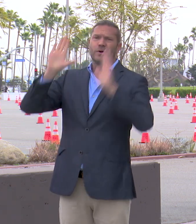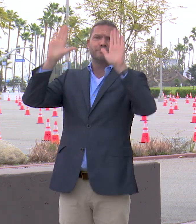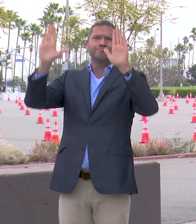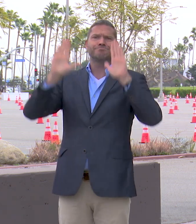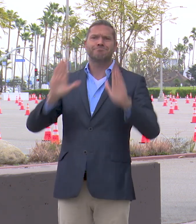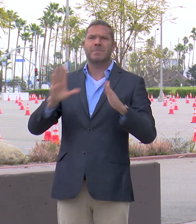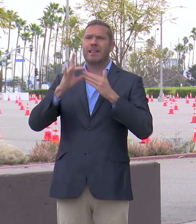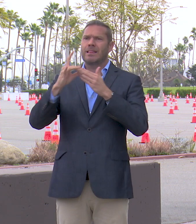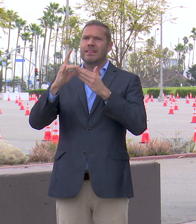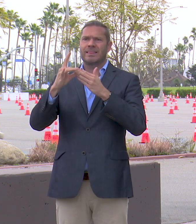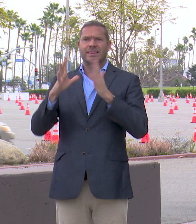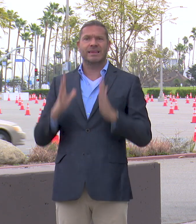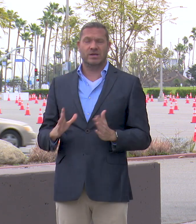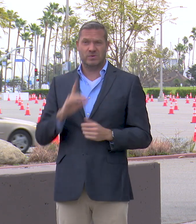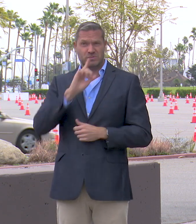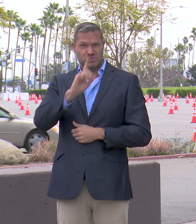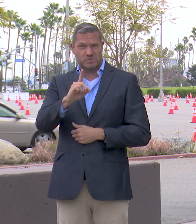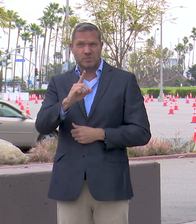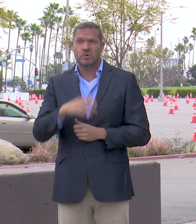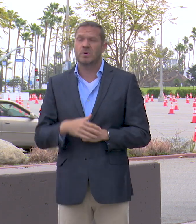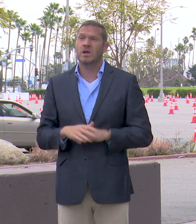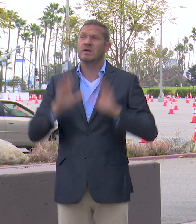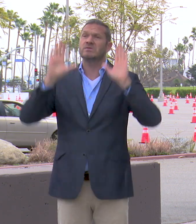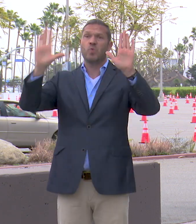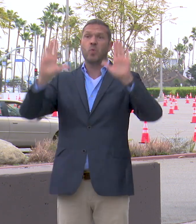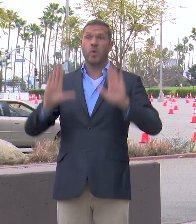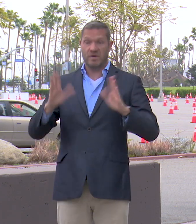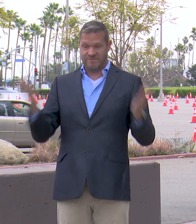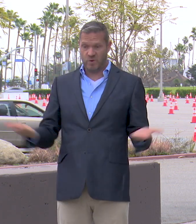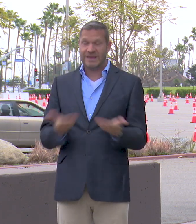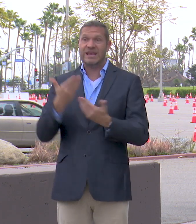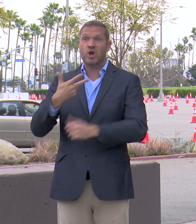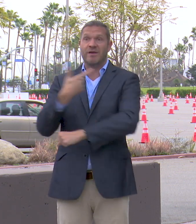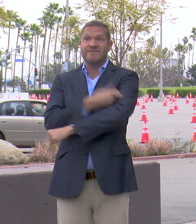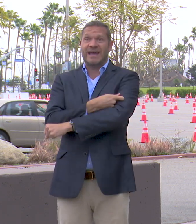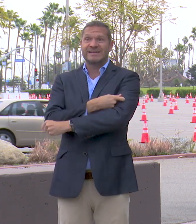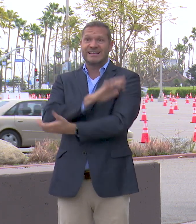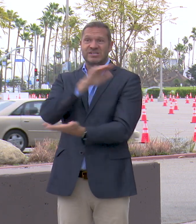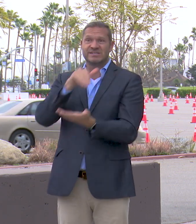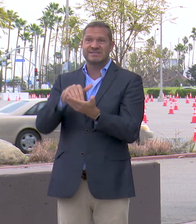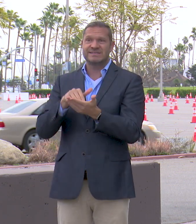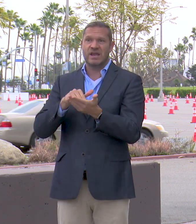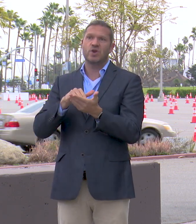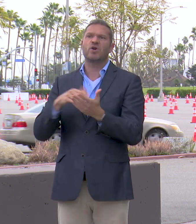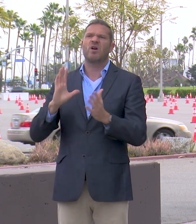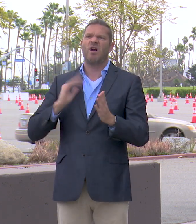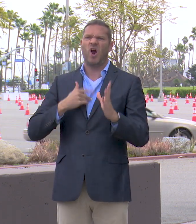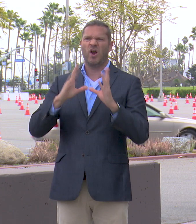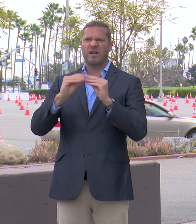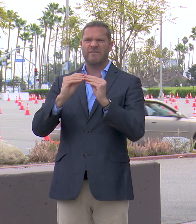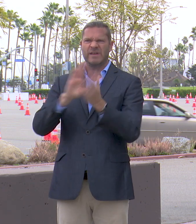It's so wonderful this vaccination center here at the convention center and the second district.